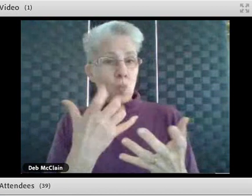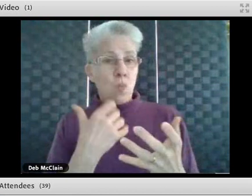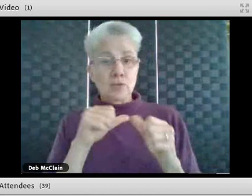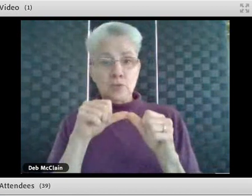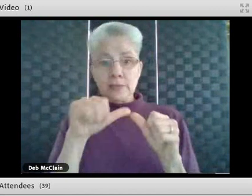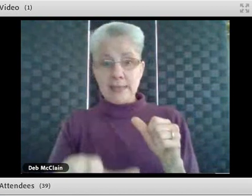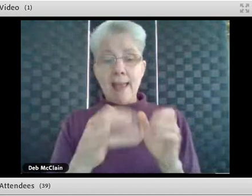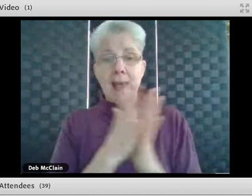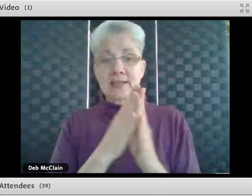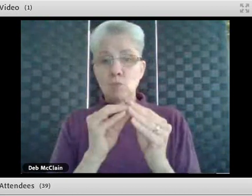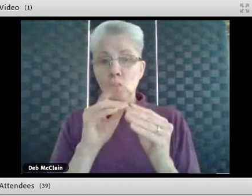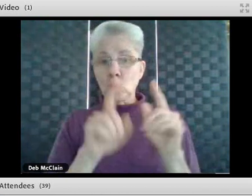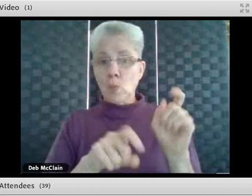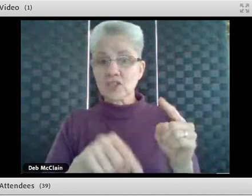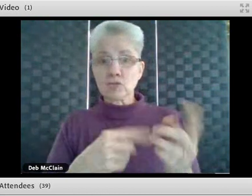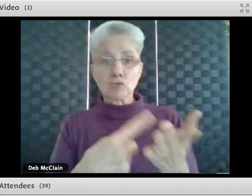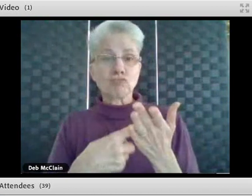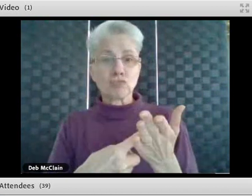and ask any questions or talk, then I'm here.